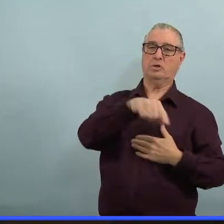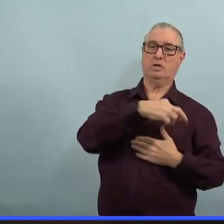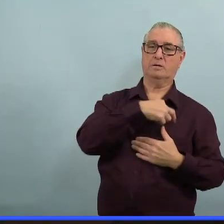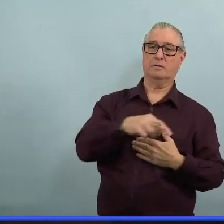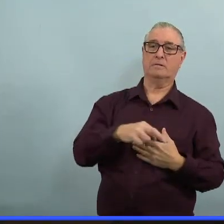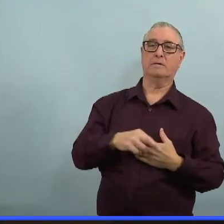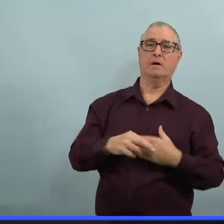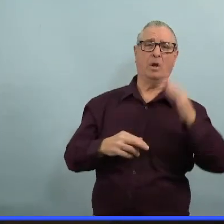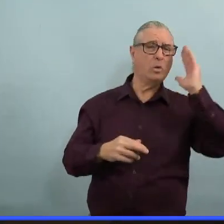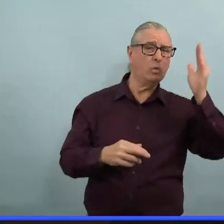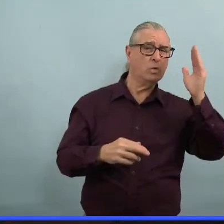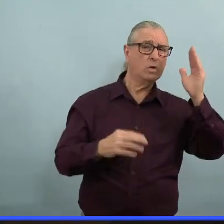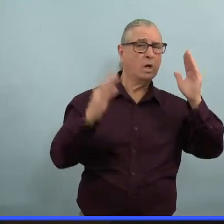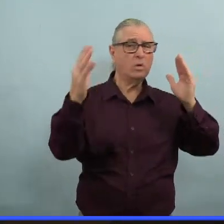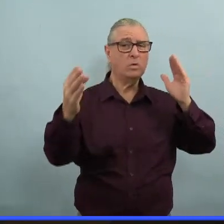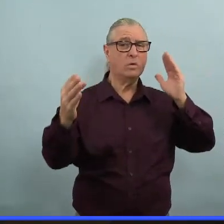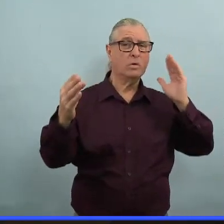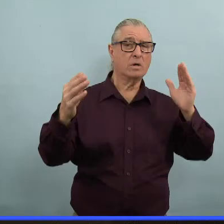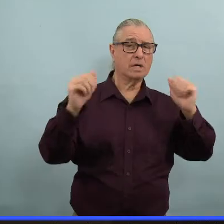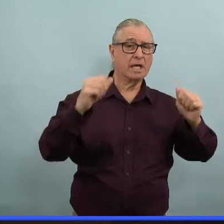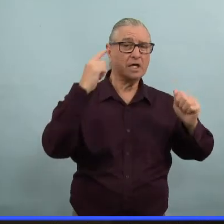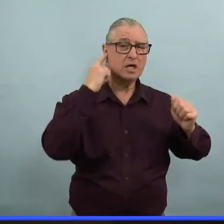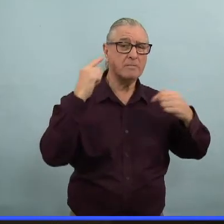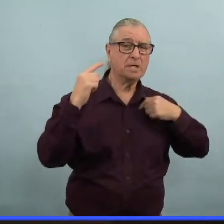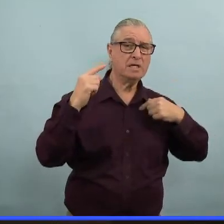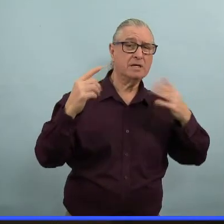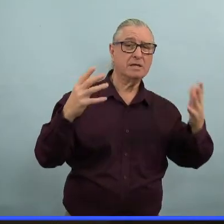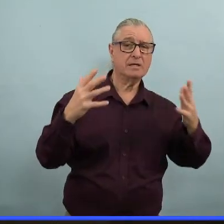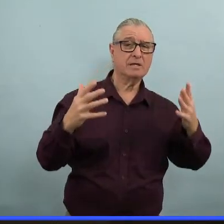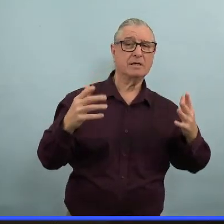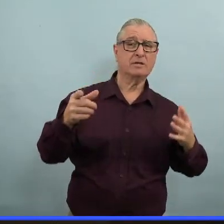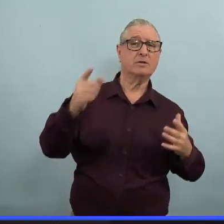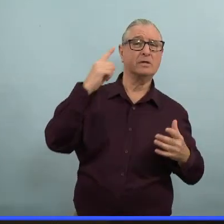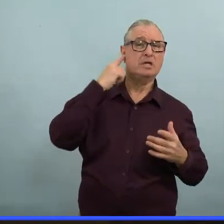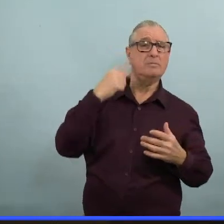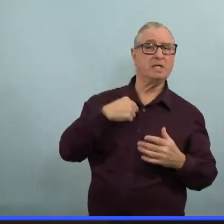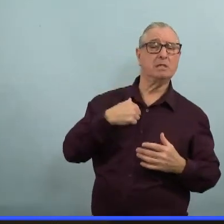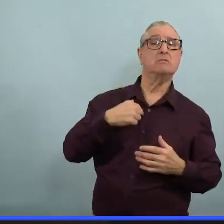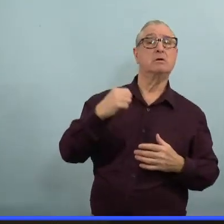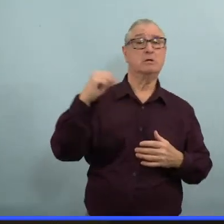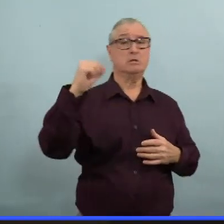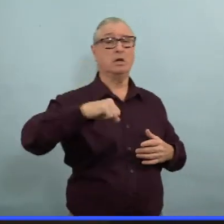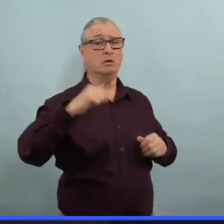hear you yeah yeah so uh they're planning to have a sitting in front of the winnipeg legislature uh